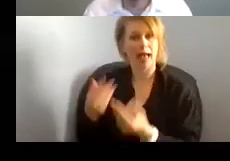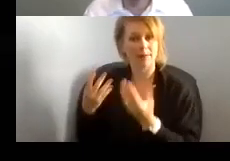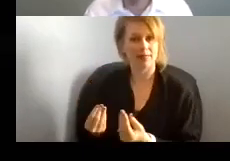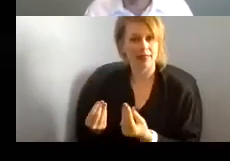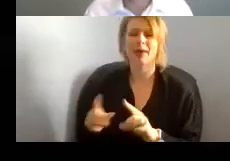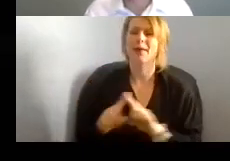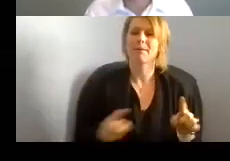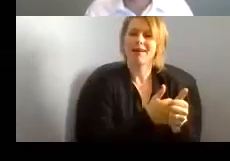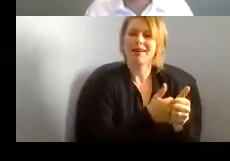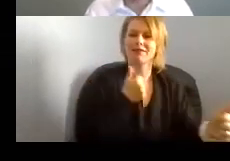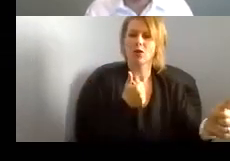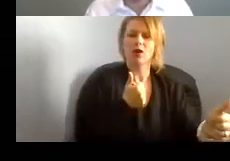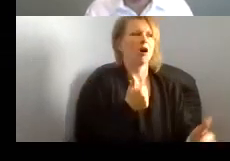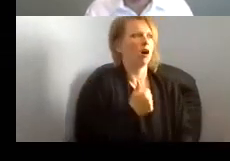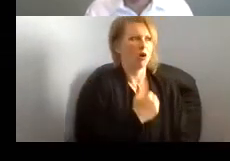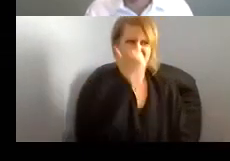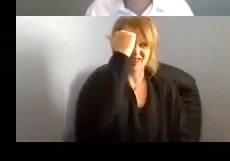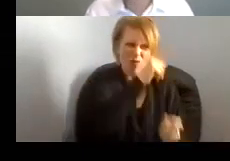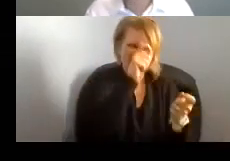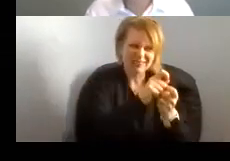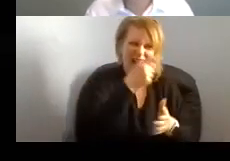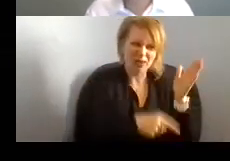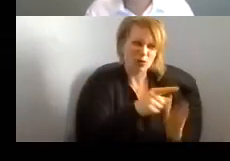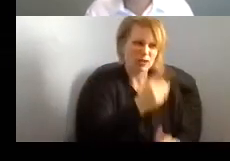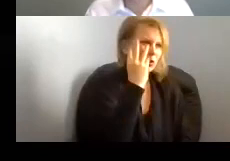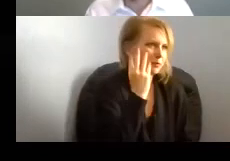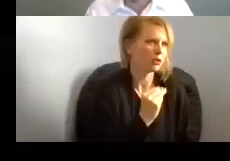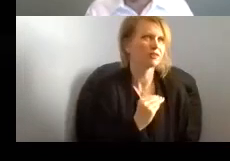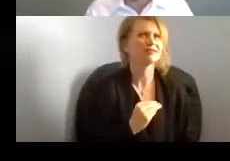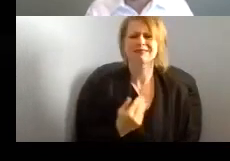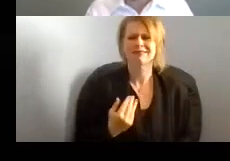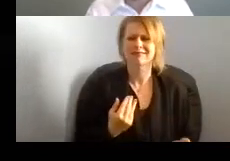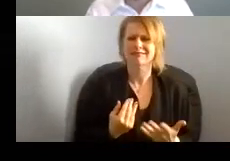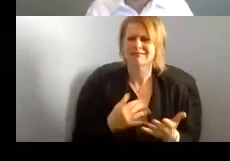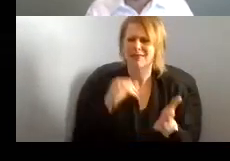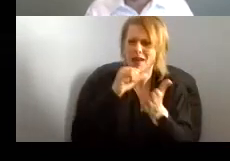I know exactly what you’re going through. Because you can’t know someone else’s feelings without asking them.